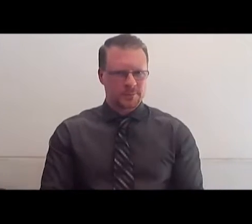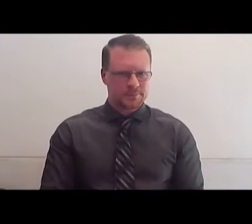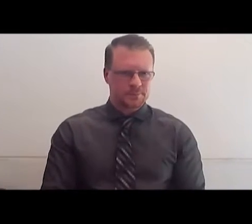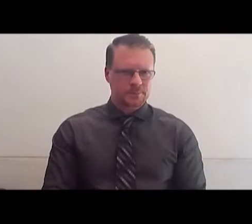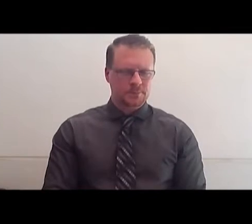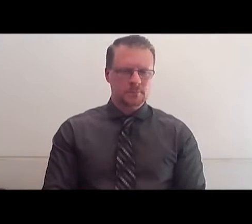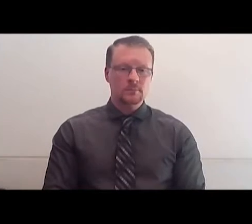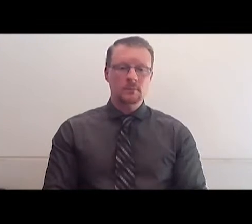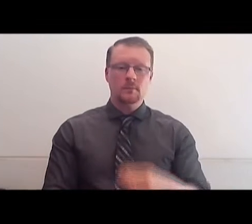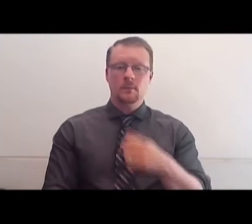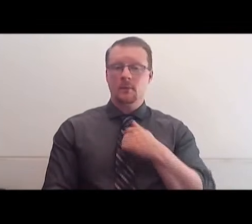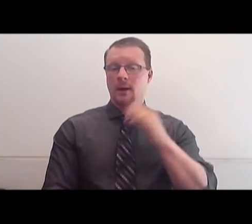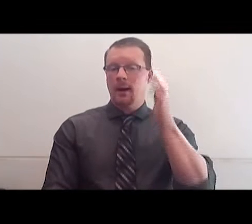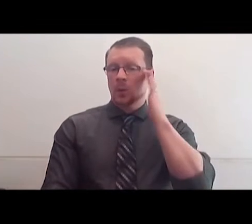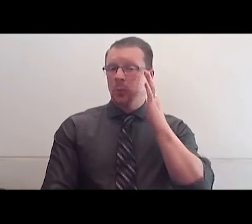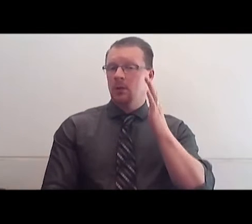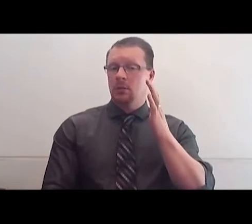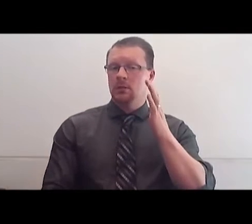So I'm learning about this topic along with you.